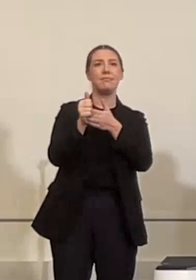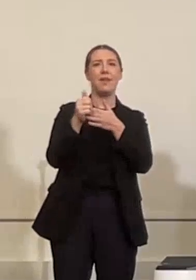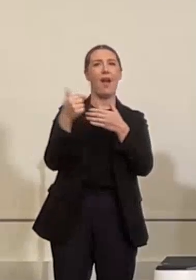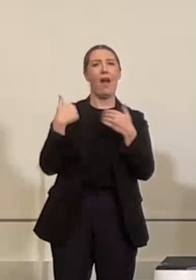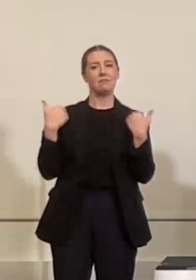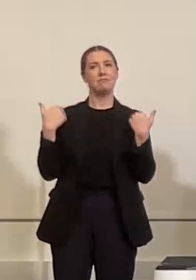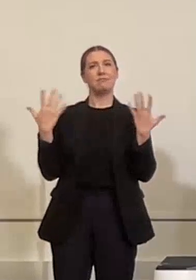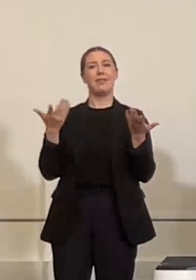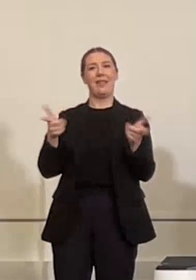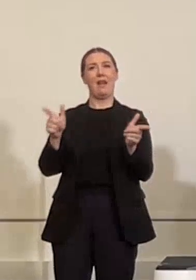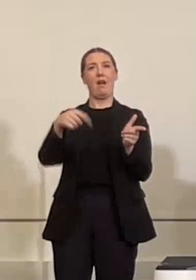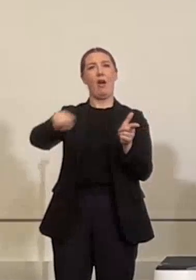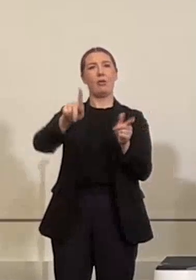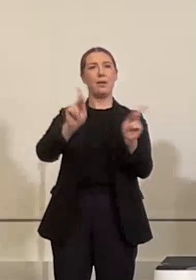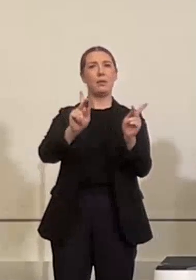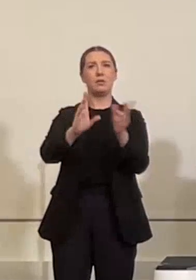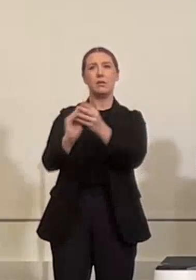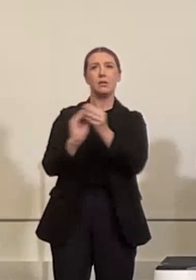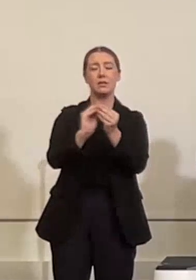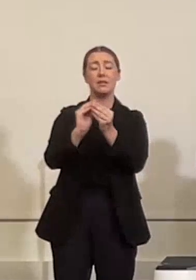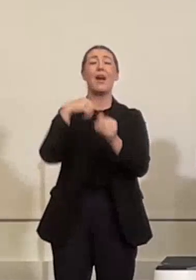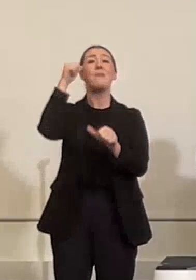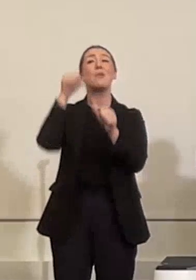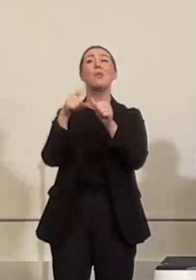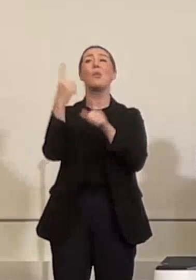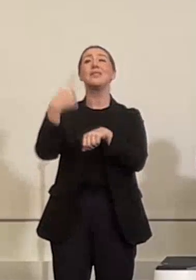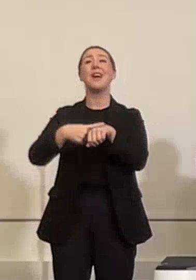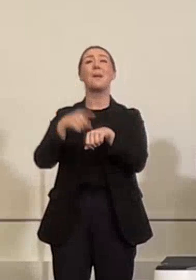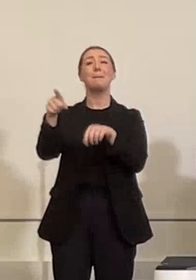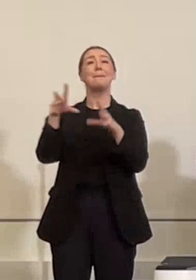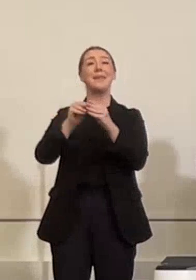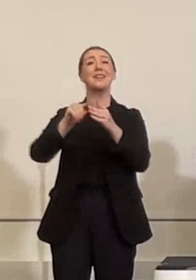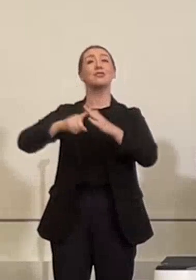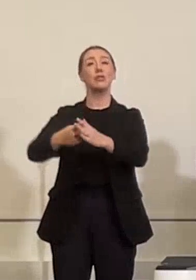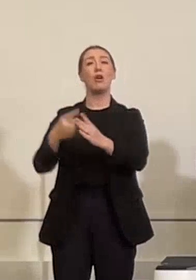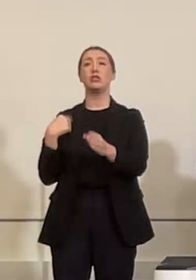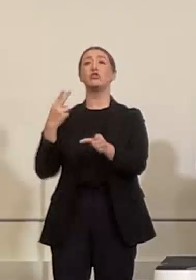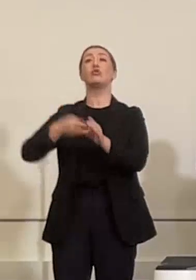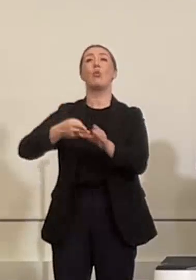And I remember the one time I joined the call wait and nobody